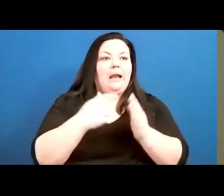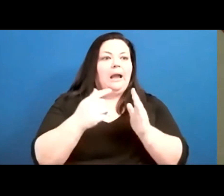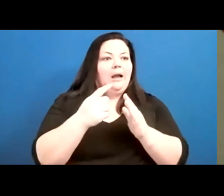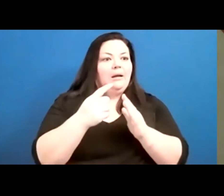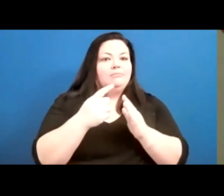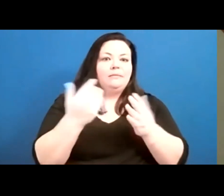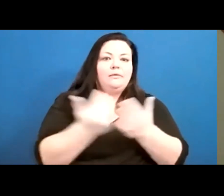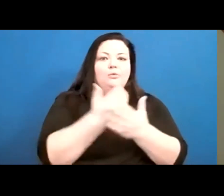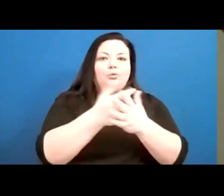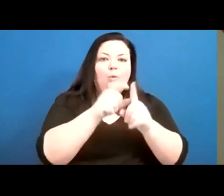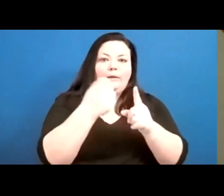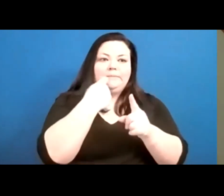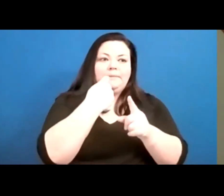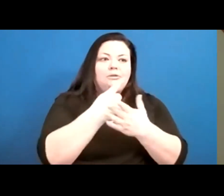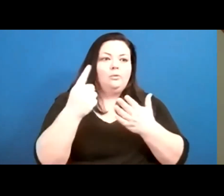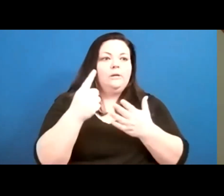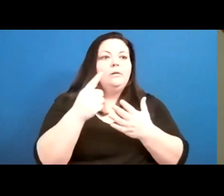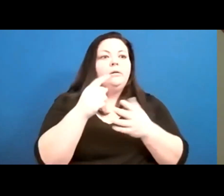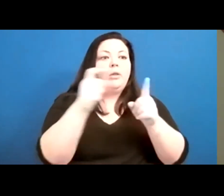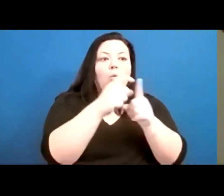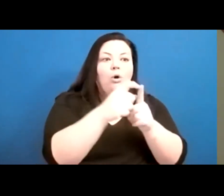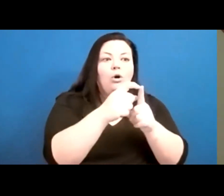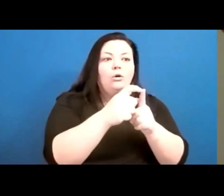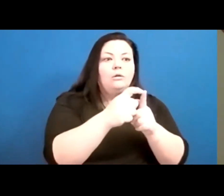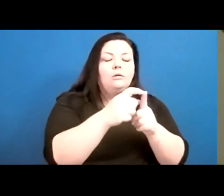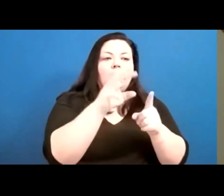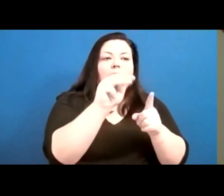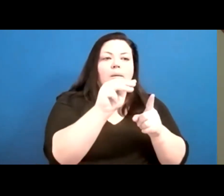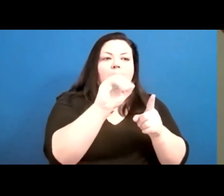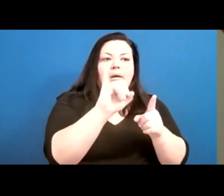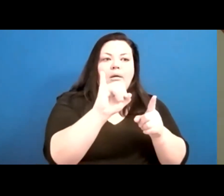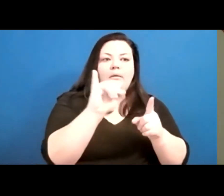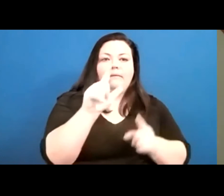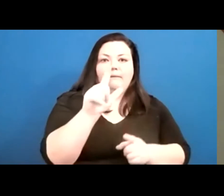you. The word in question is "milves," m-i-l-v-e-s,